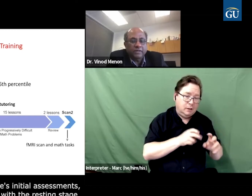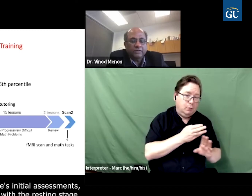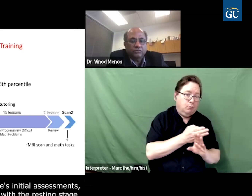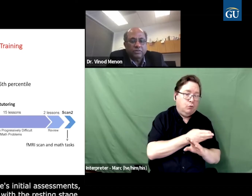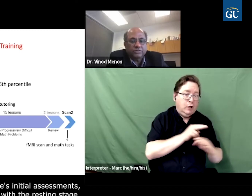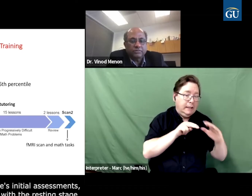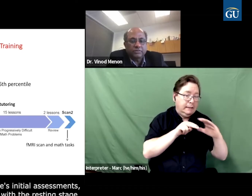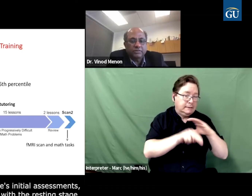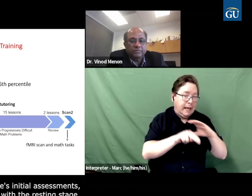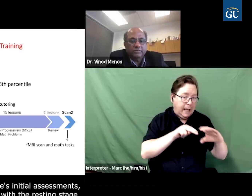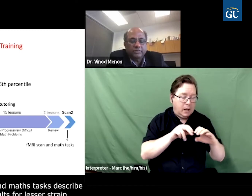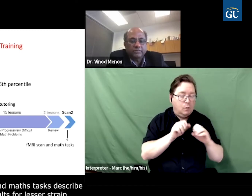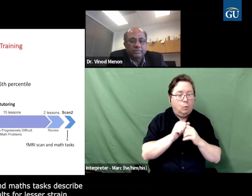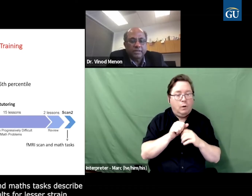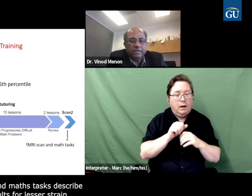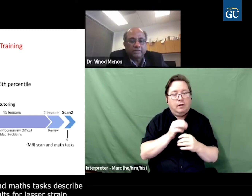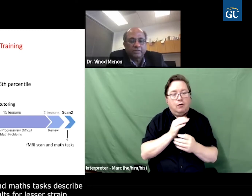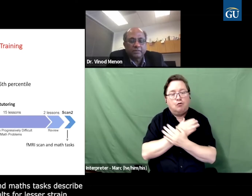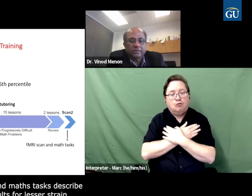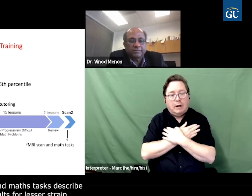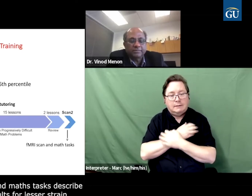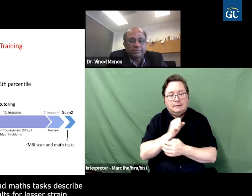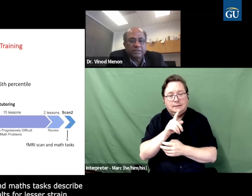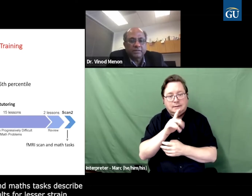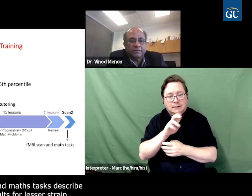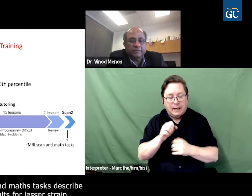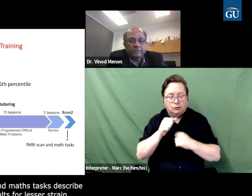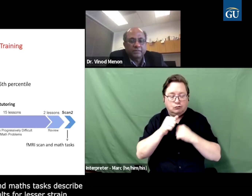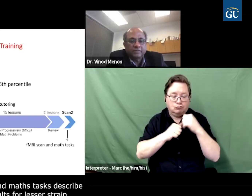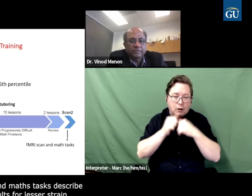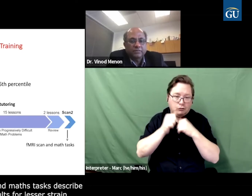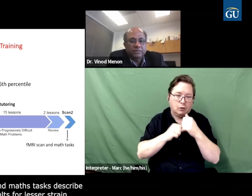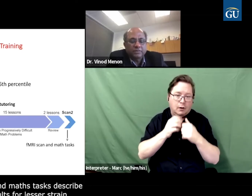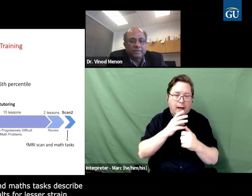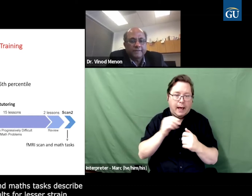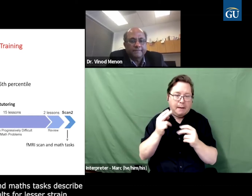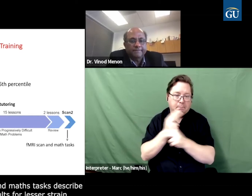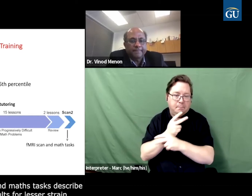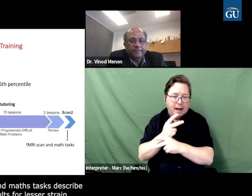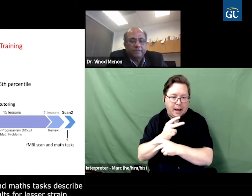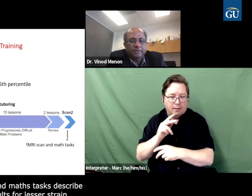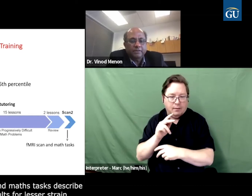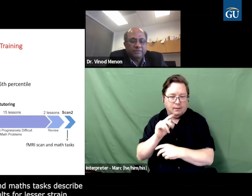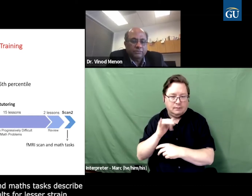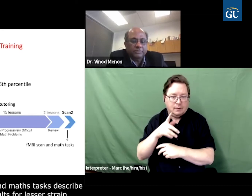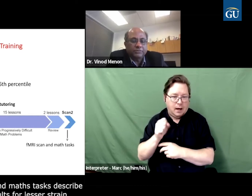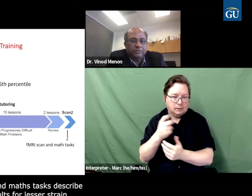with the rest of state structural and math